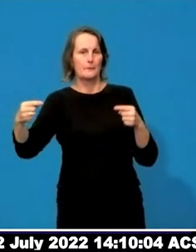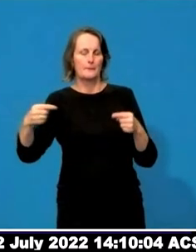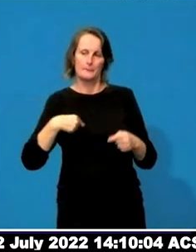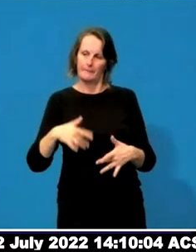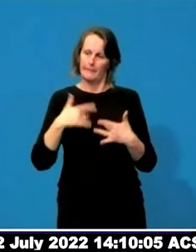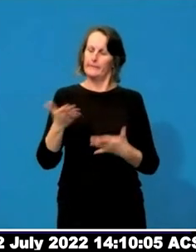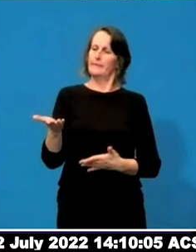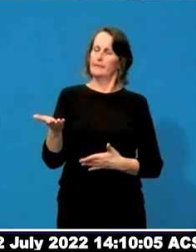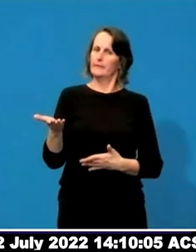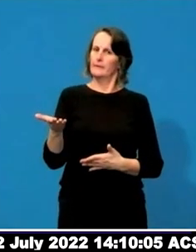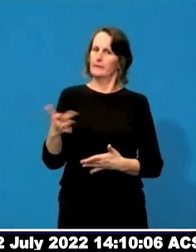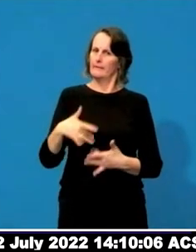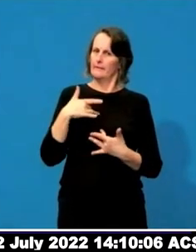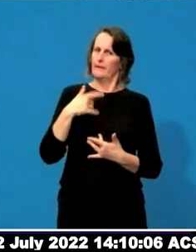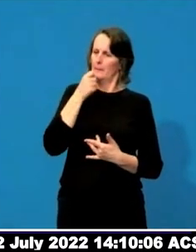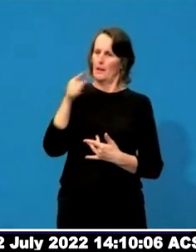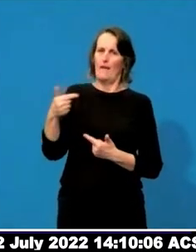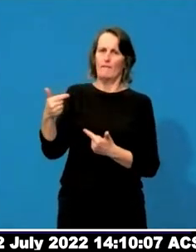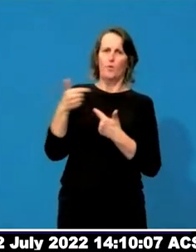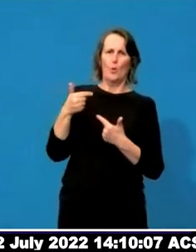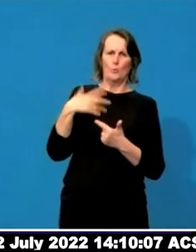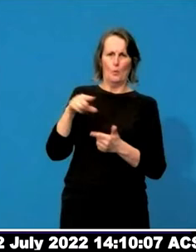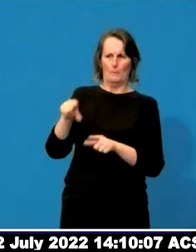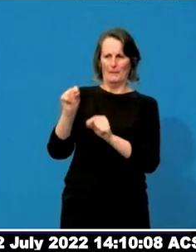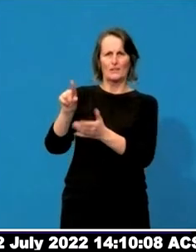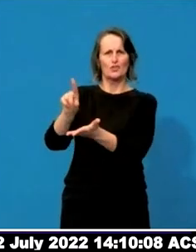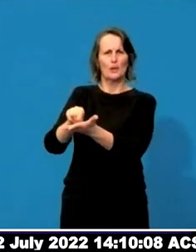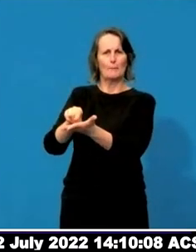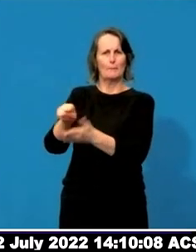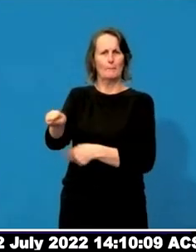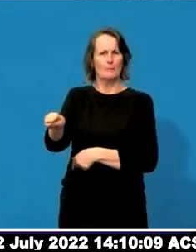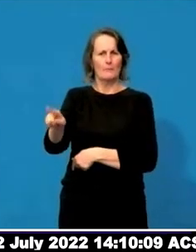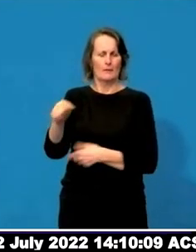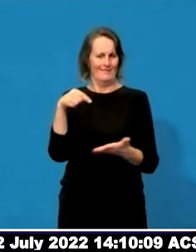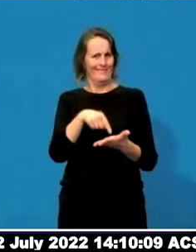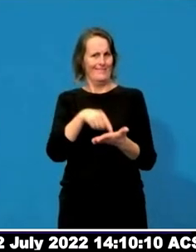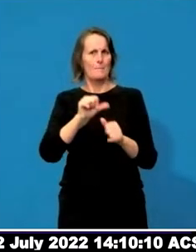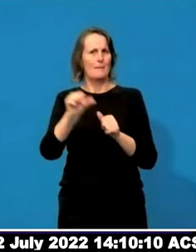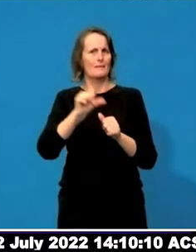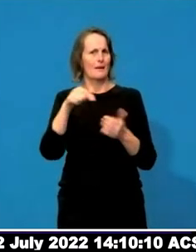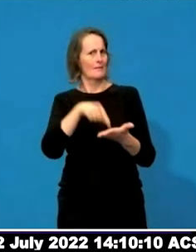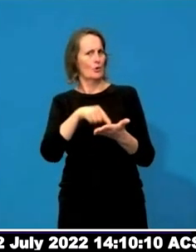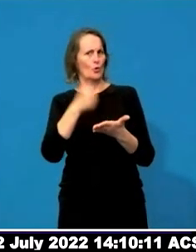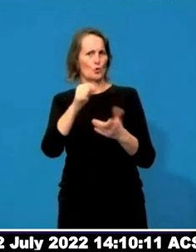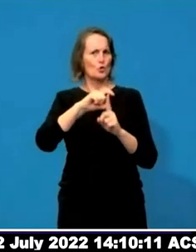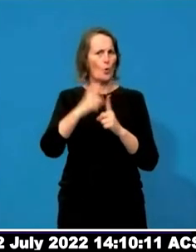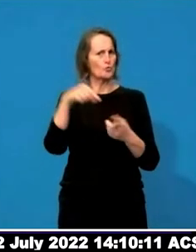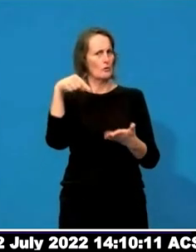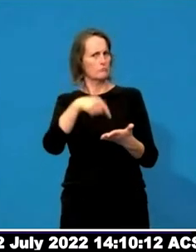towards the value-for-money quote, as opposed to the best cultural fit. MS McRAE: I see.